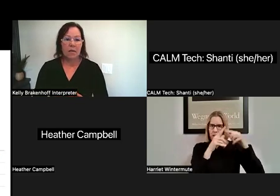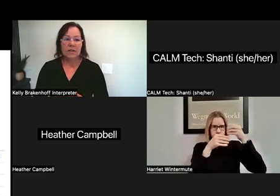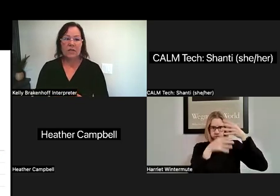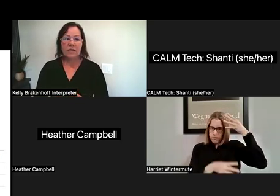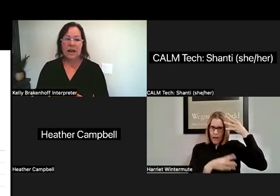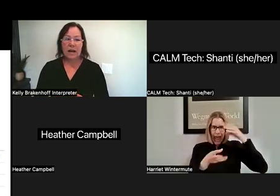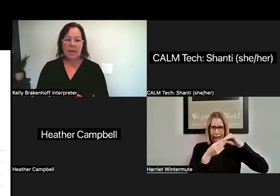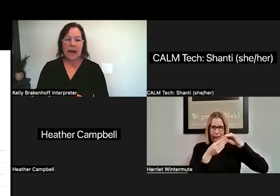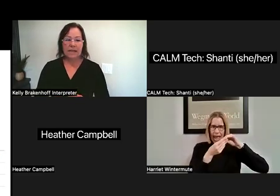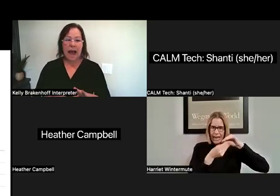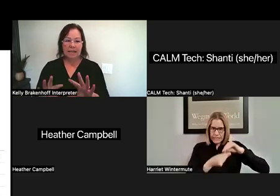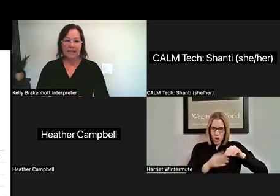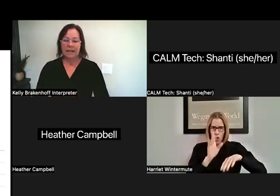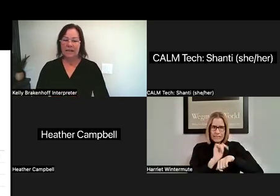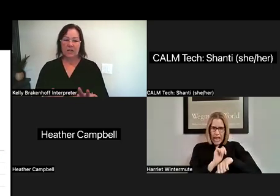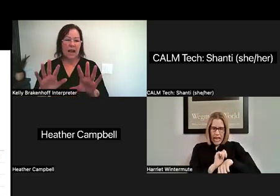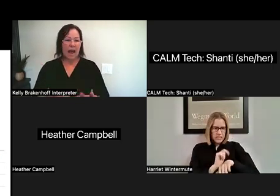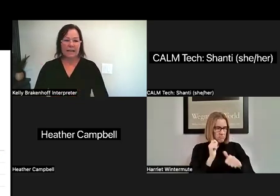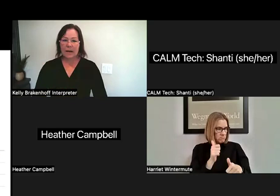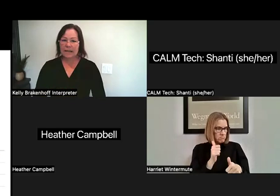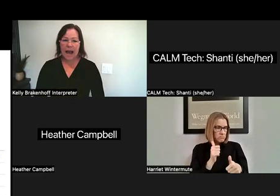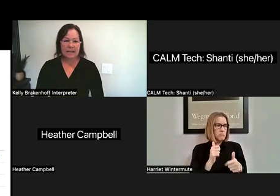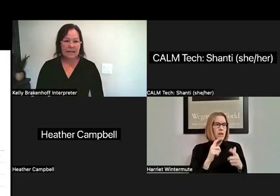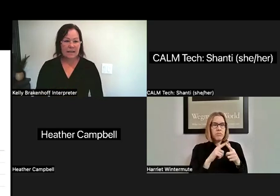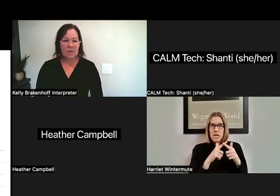Once you set up that task list, you can add as many tasks as you